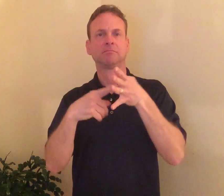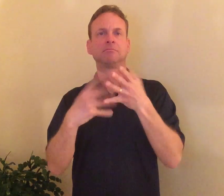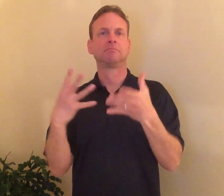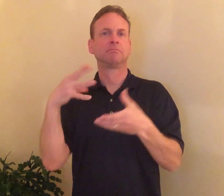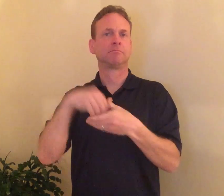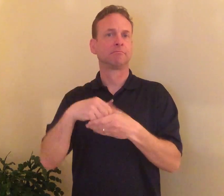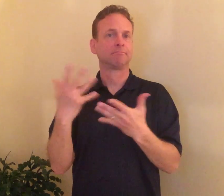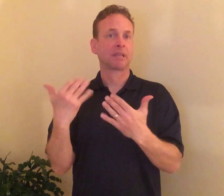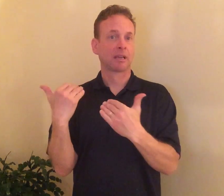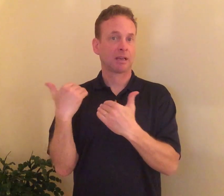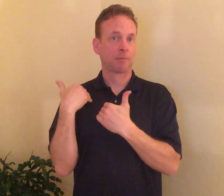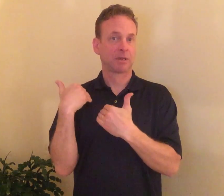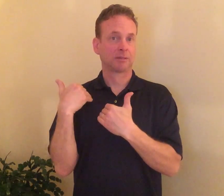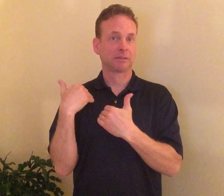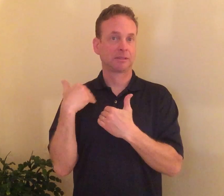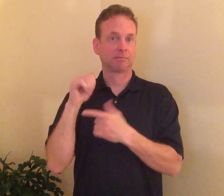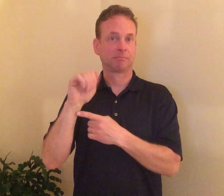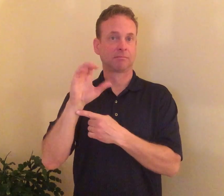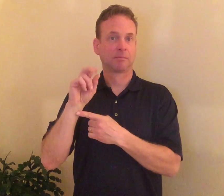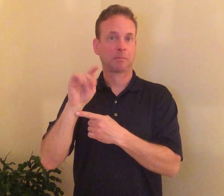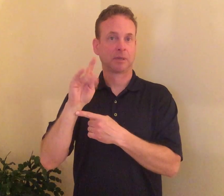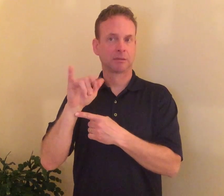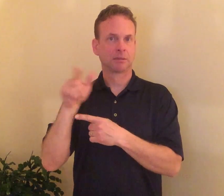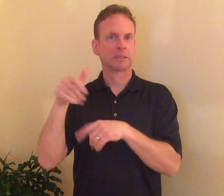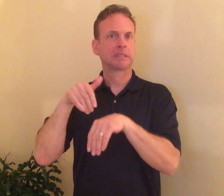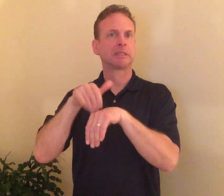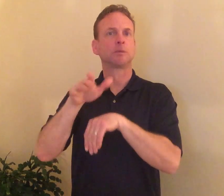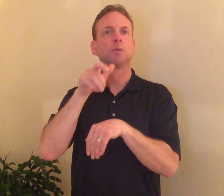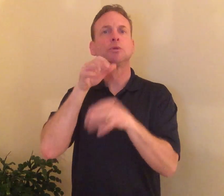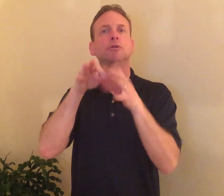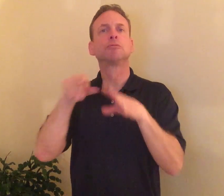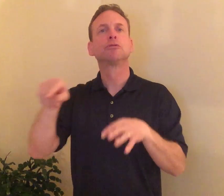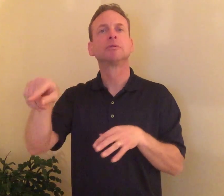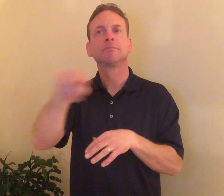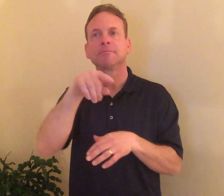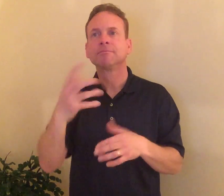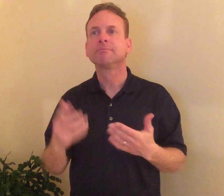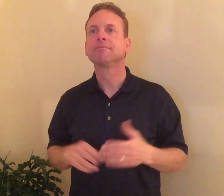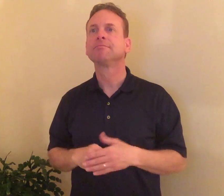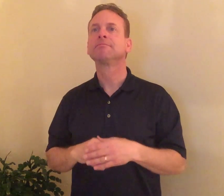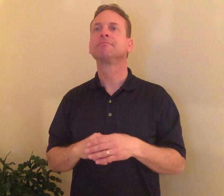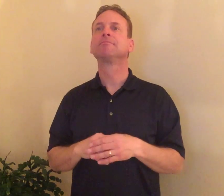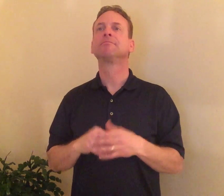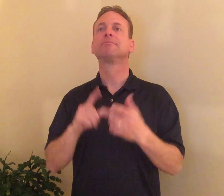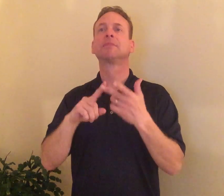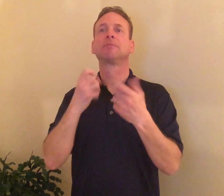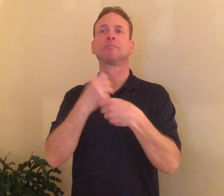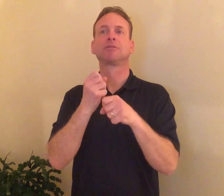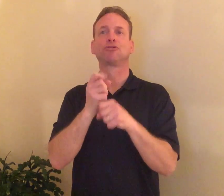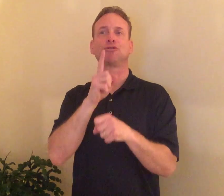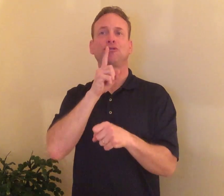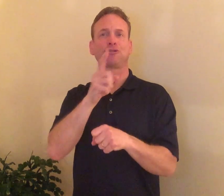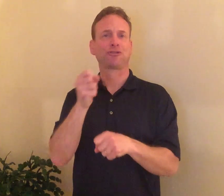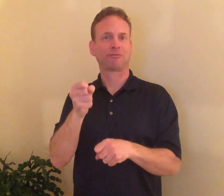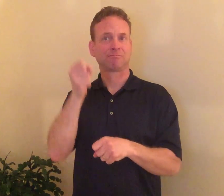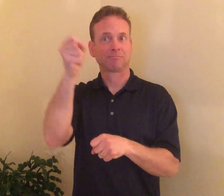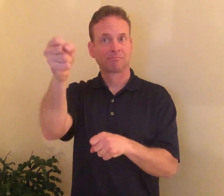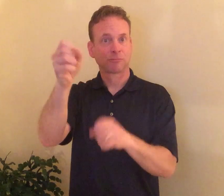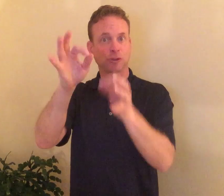accountability - who is sending the interpreters? It would make sure that interpreter placement